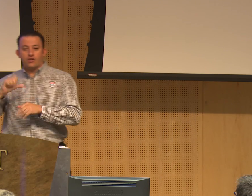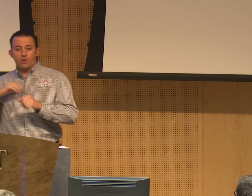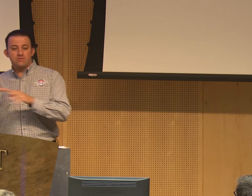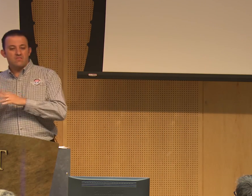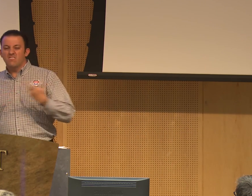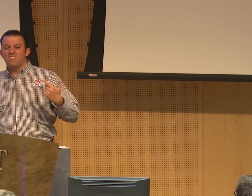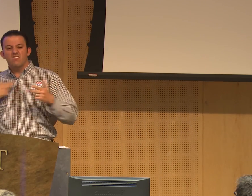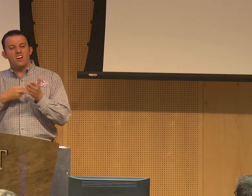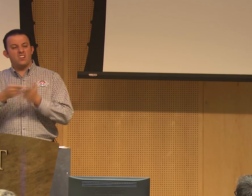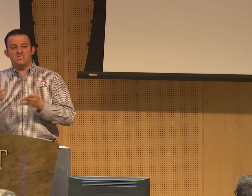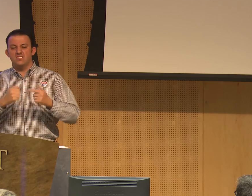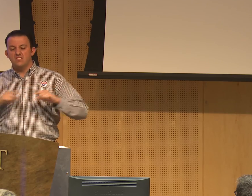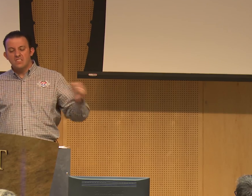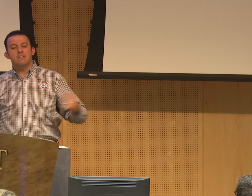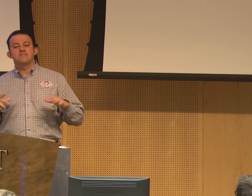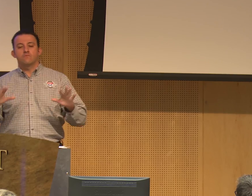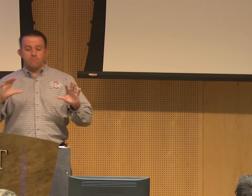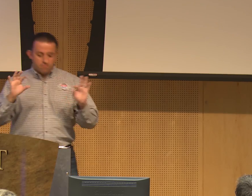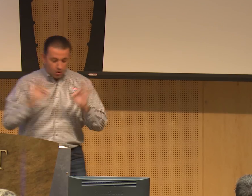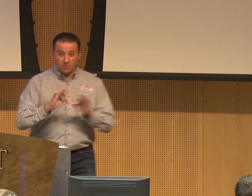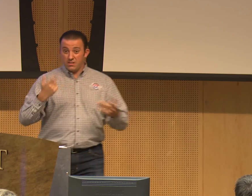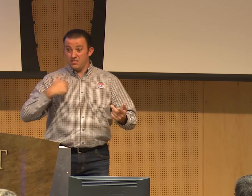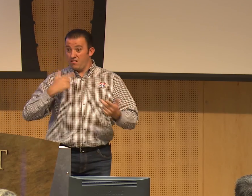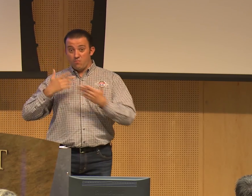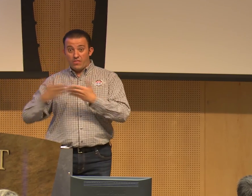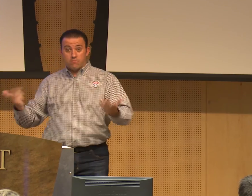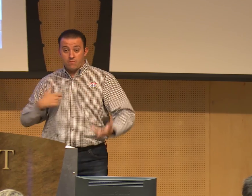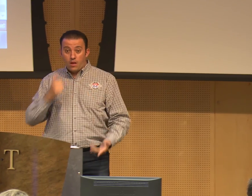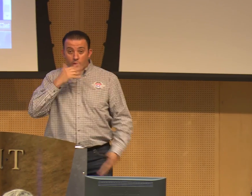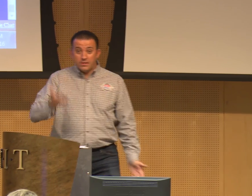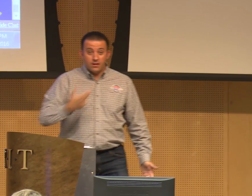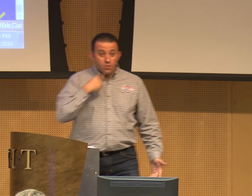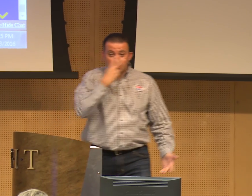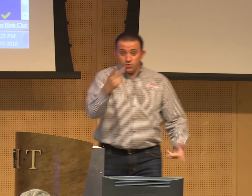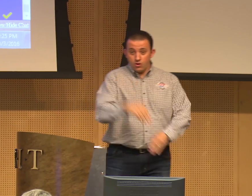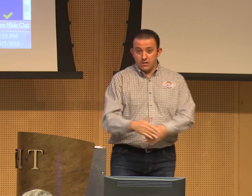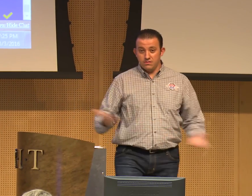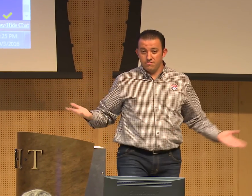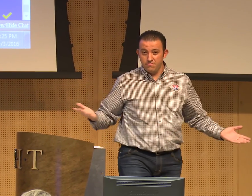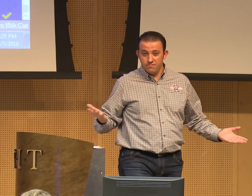And my other pieces of my career in the past, I wouldn't be here without them. I wouldn't see you here tonight.